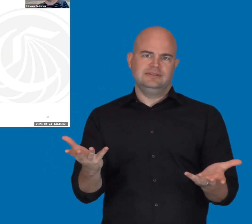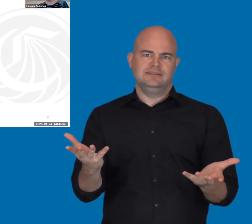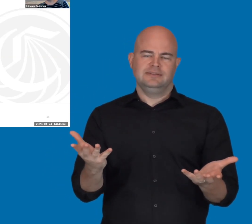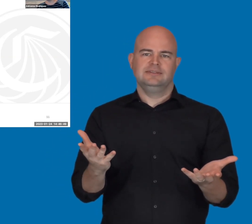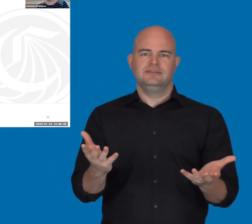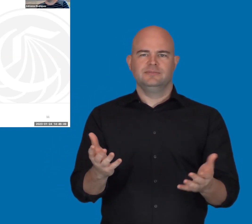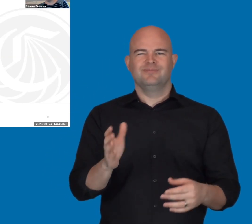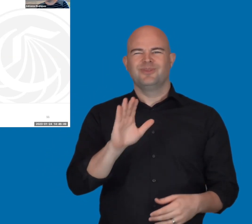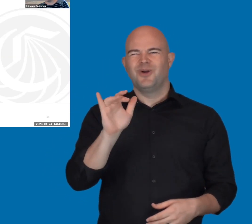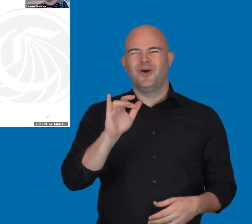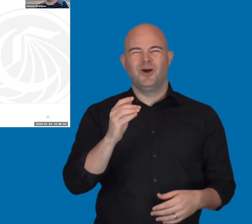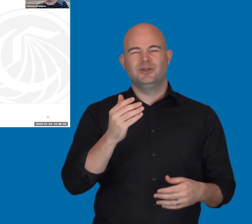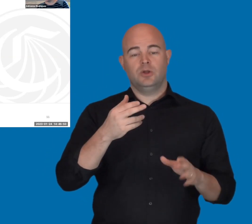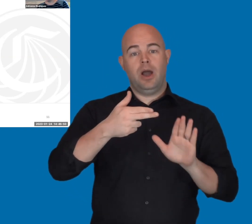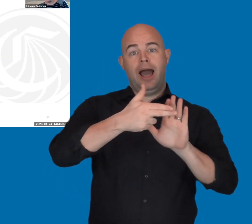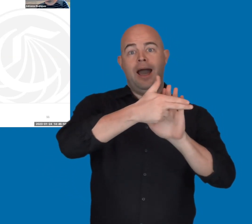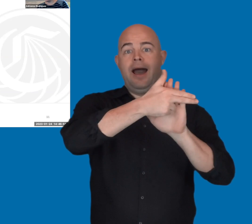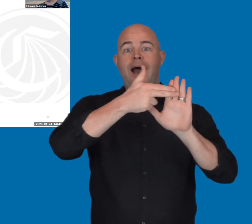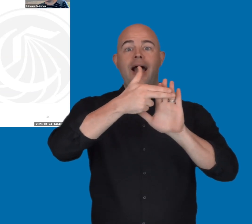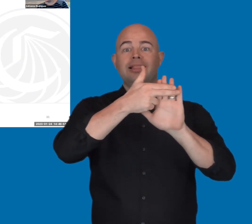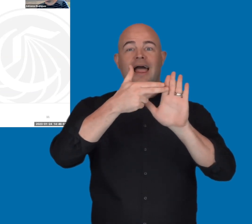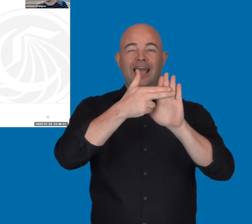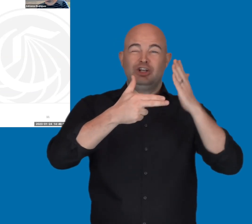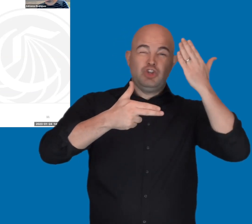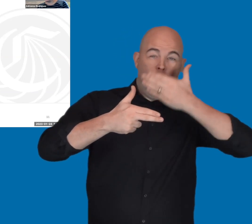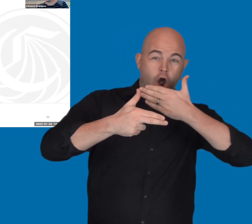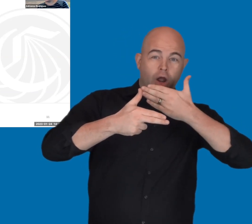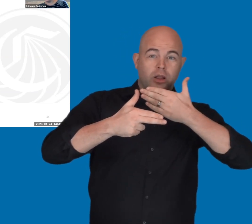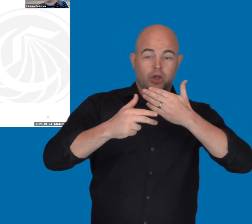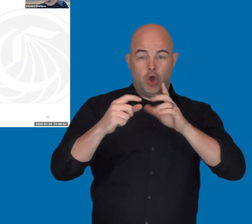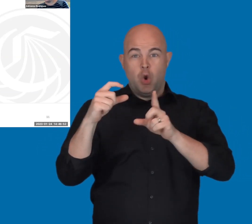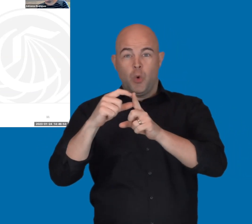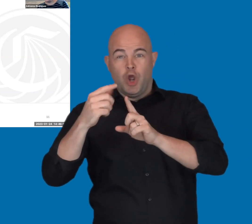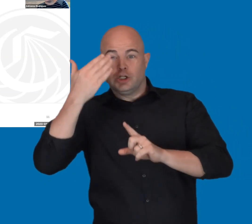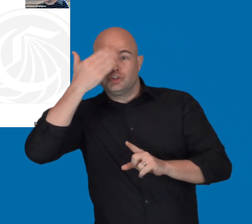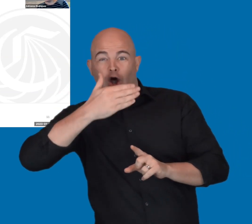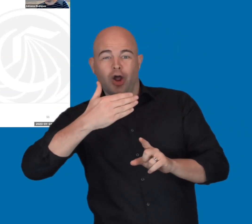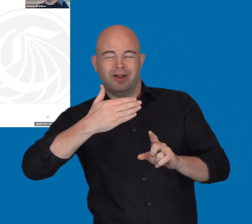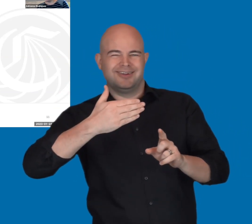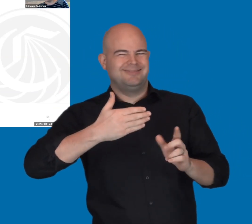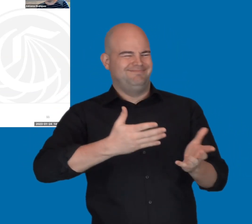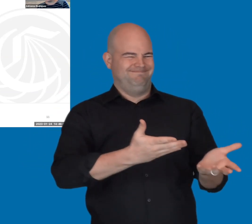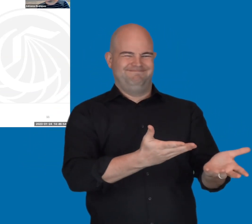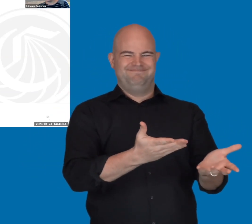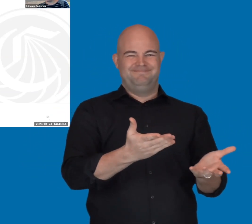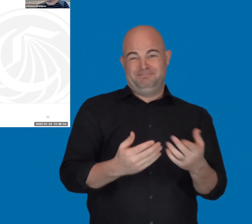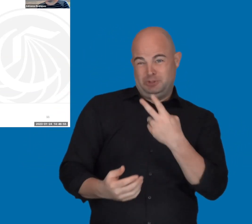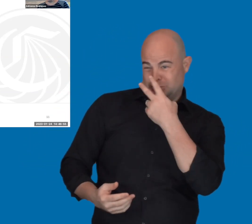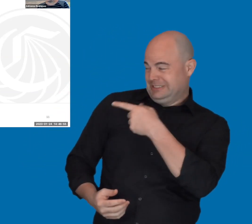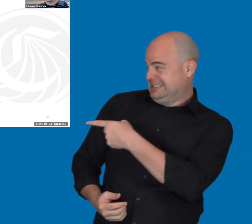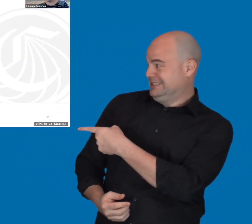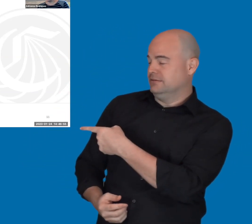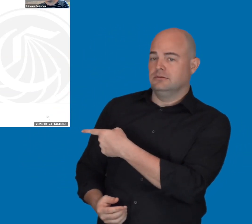Don't use a dark highlight with dark text. So, this example here, I mean my eyes are bad.